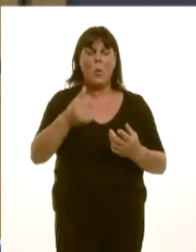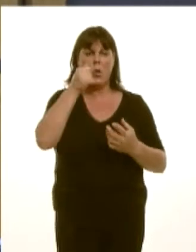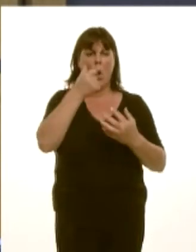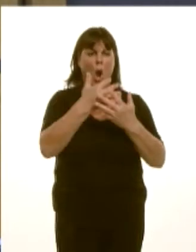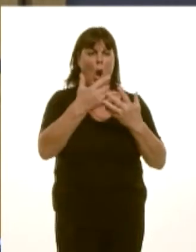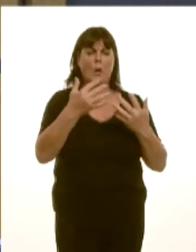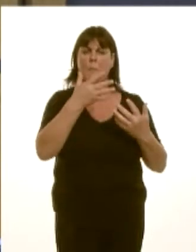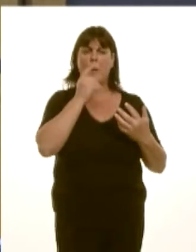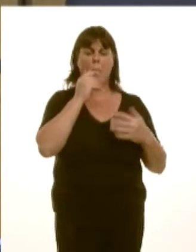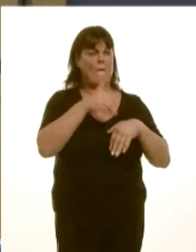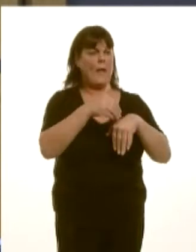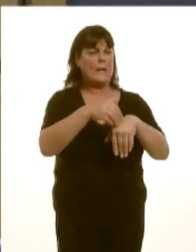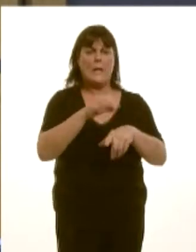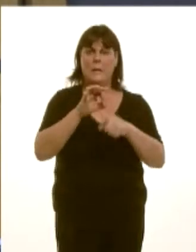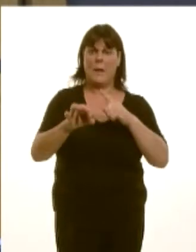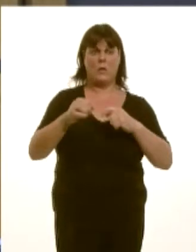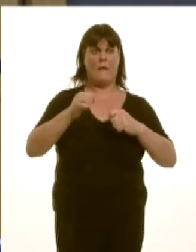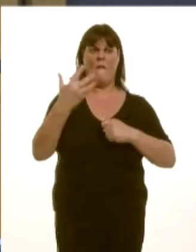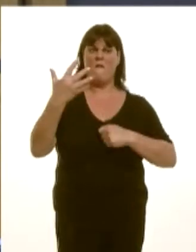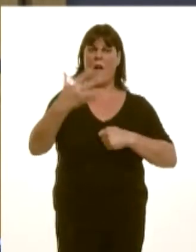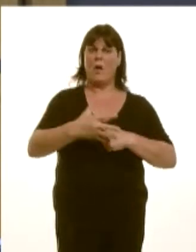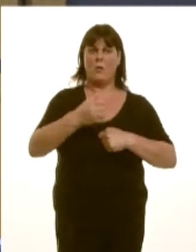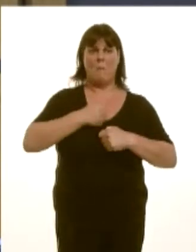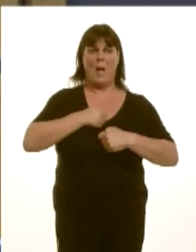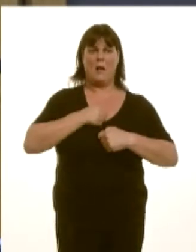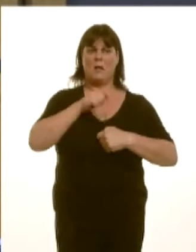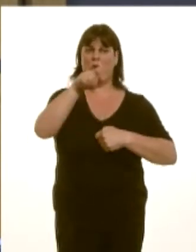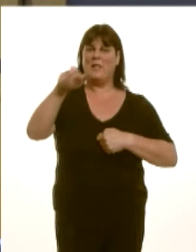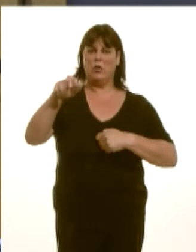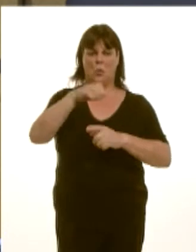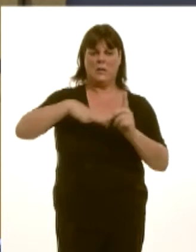constituents, and we should also be mindful of Trussell Trust figures showing that a third